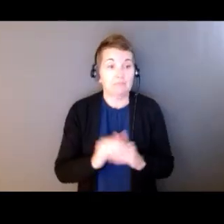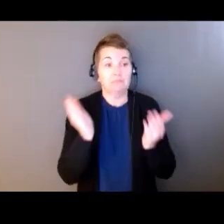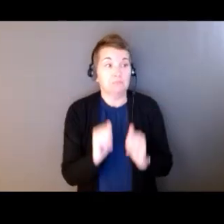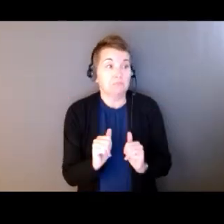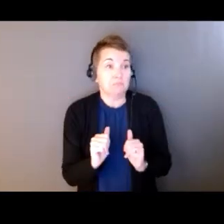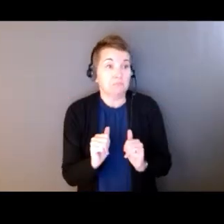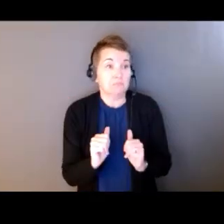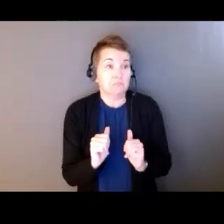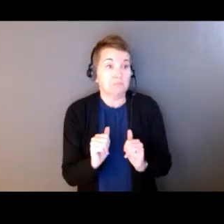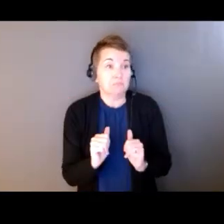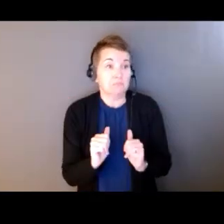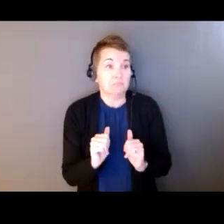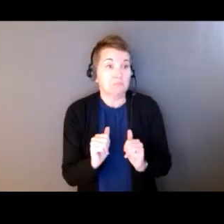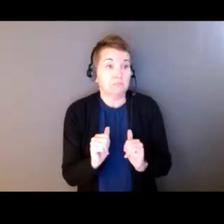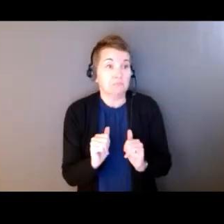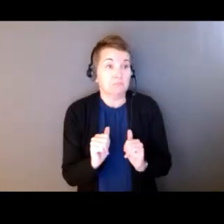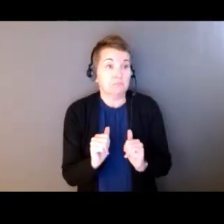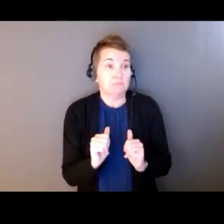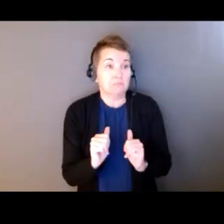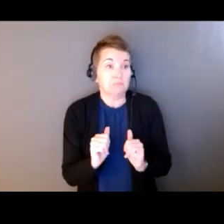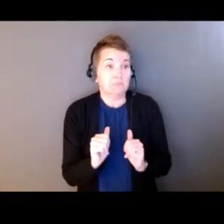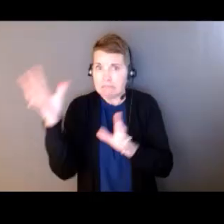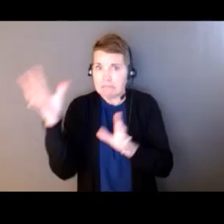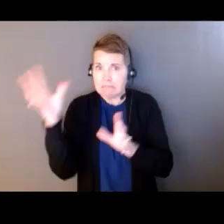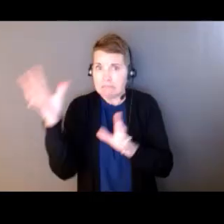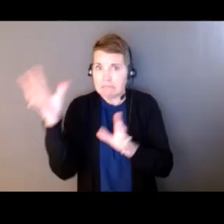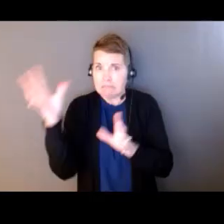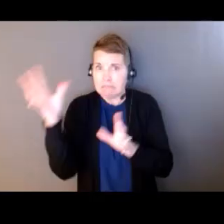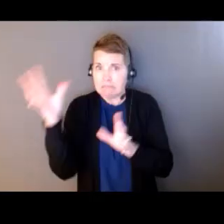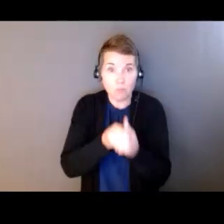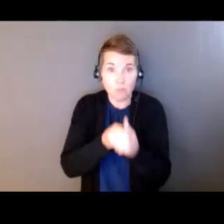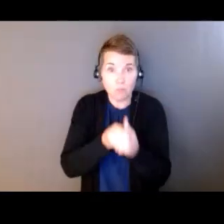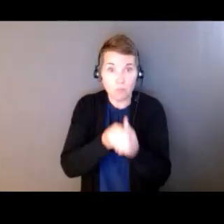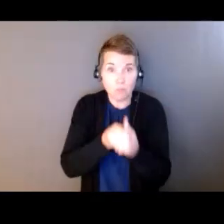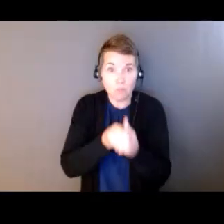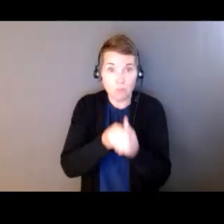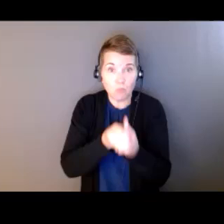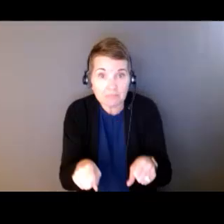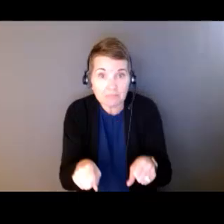support team, and finding help at any point in your journey, as well as much more.